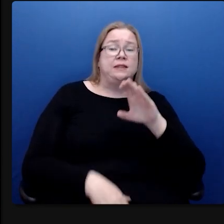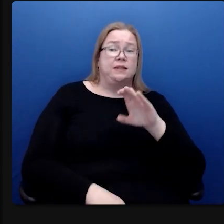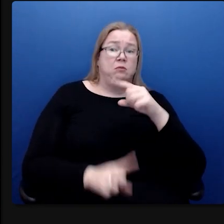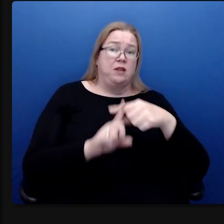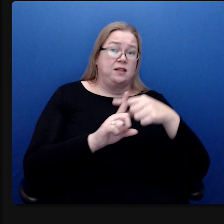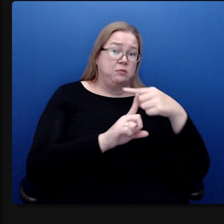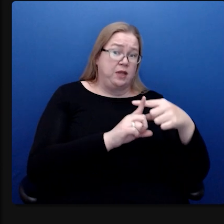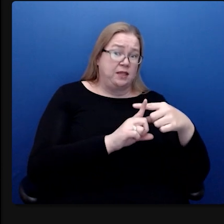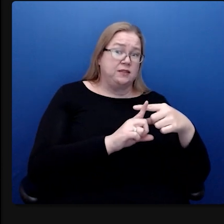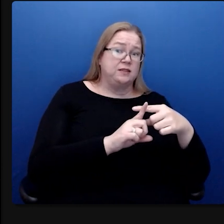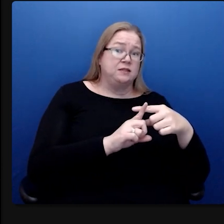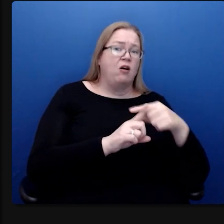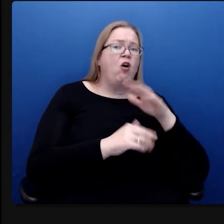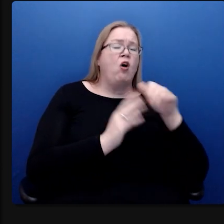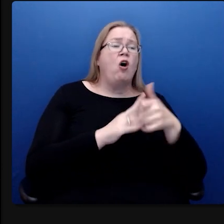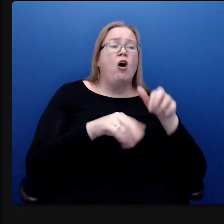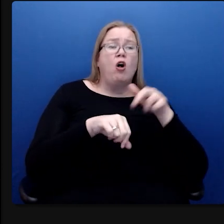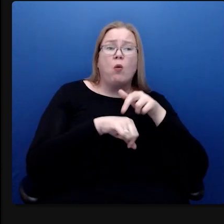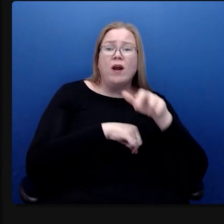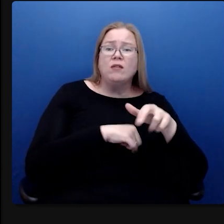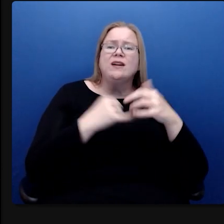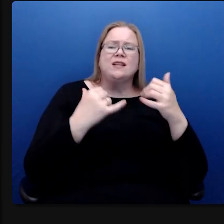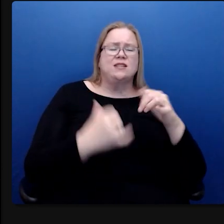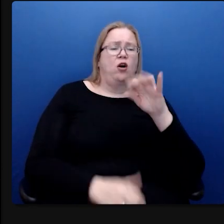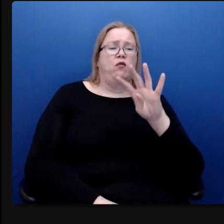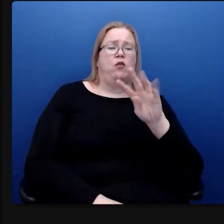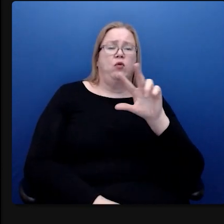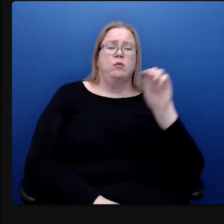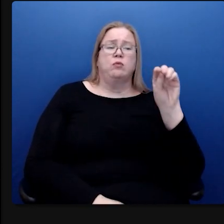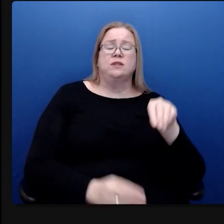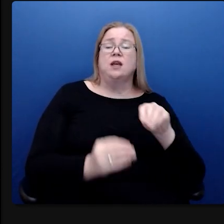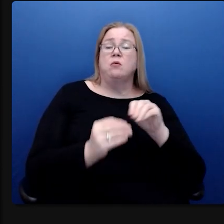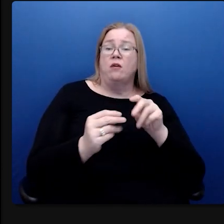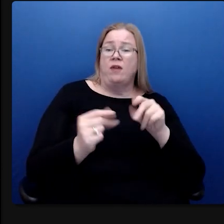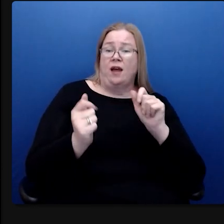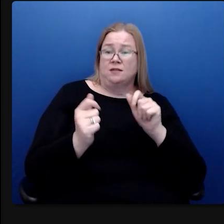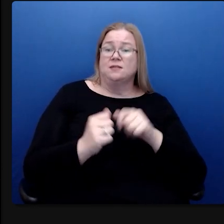For C++, find all references is now 43 percent faster.